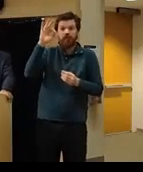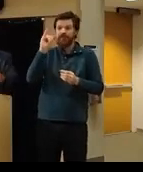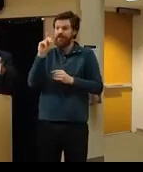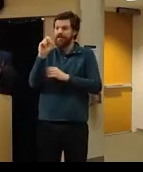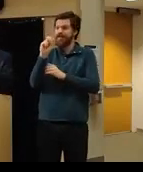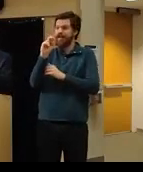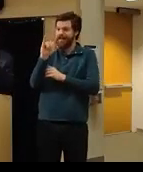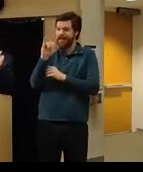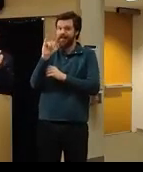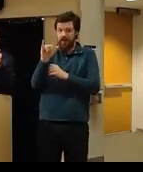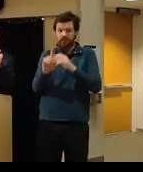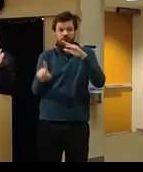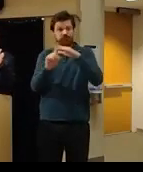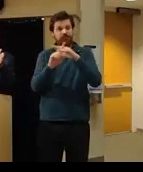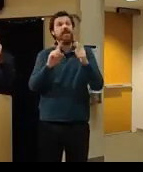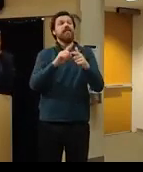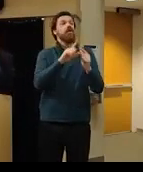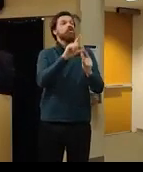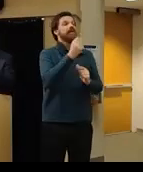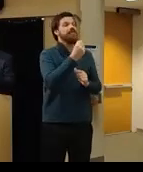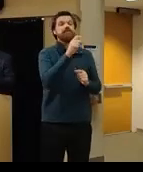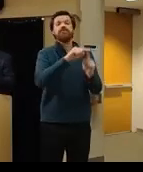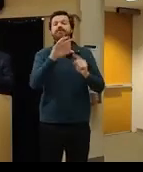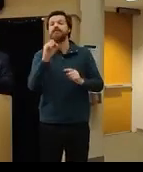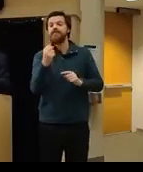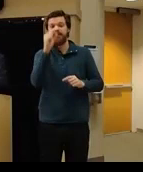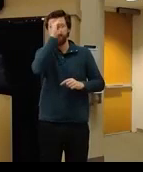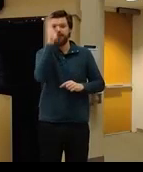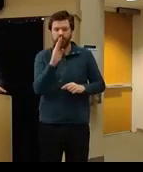in the 20s to the 50s schizophrenia was seen mainly as a white disorder for the most part